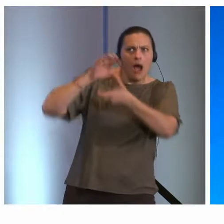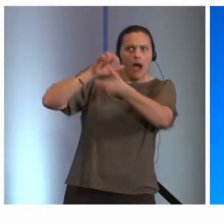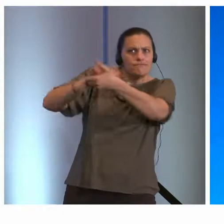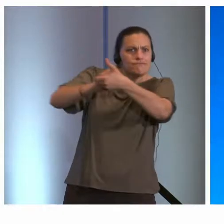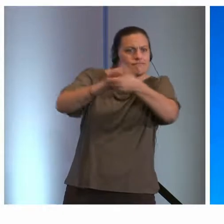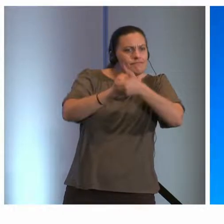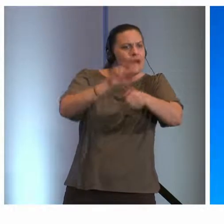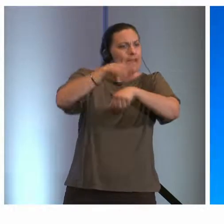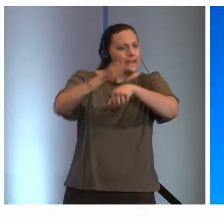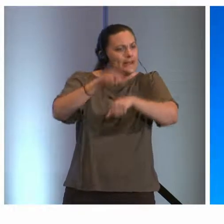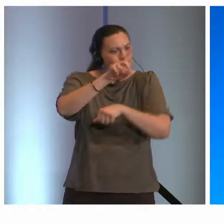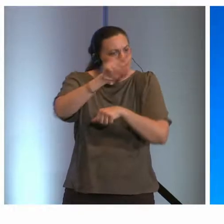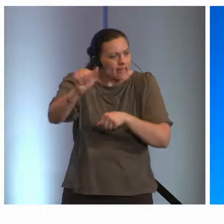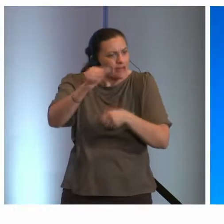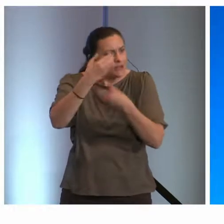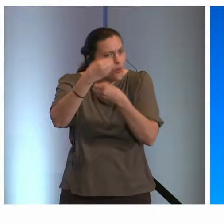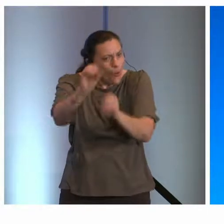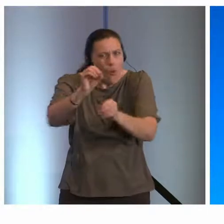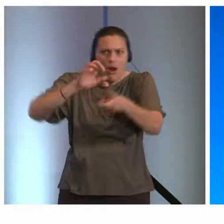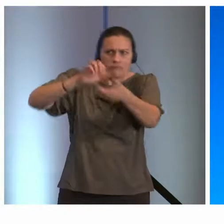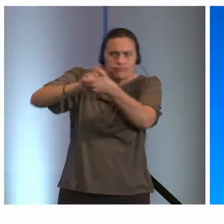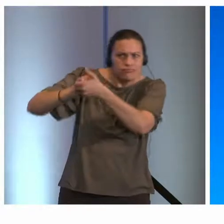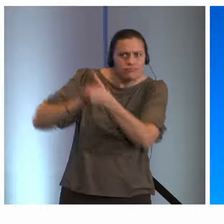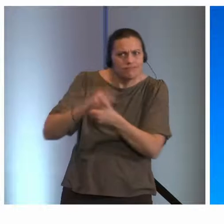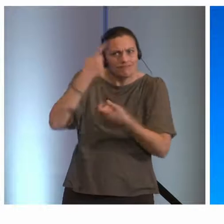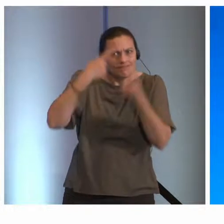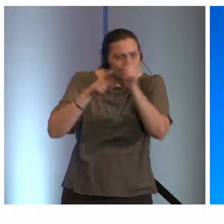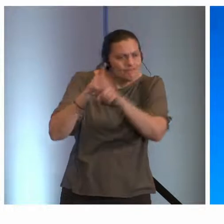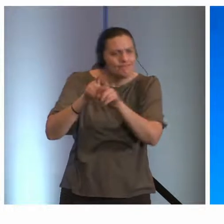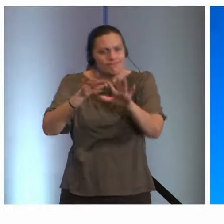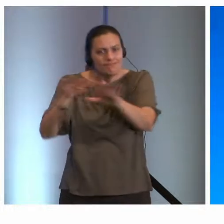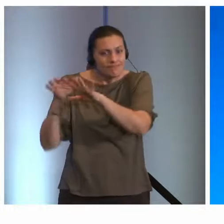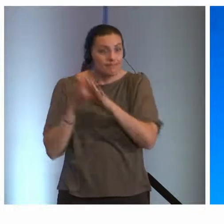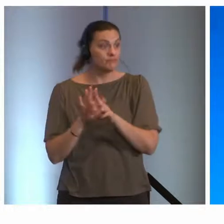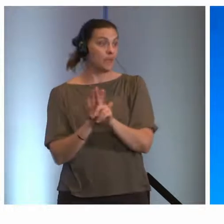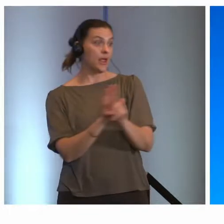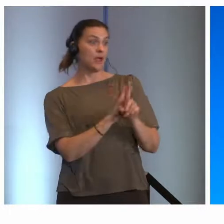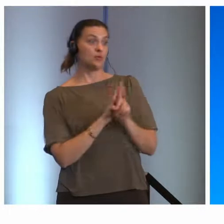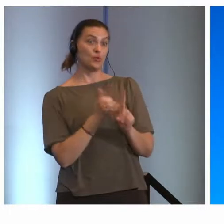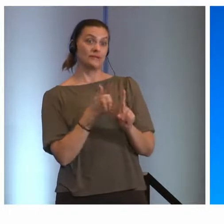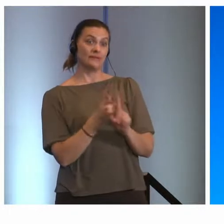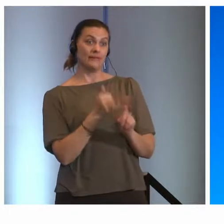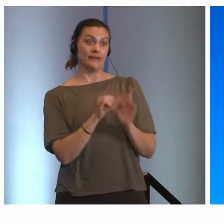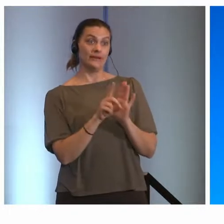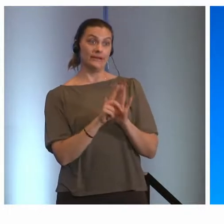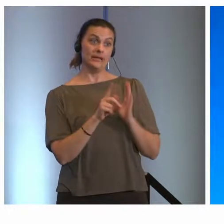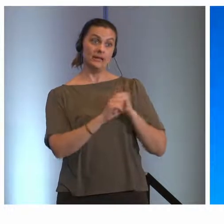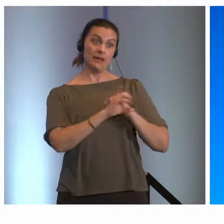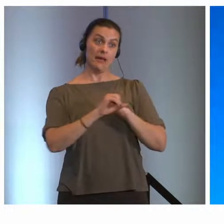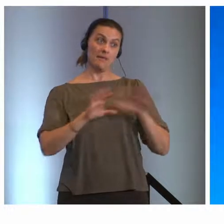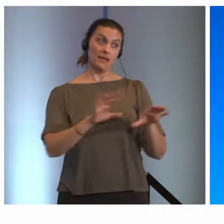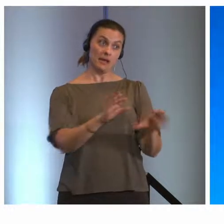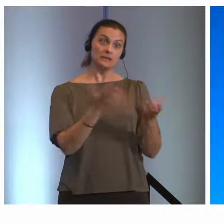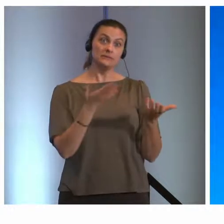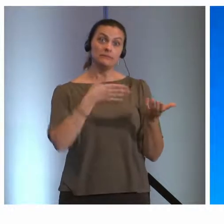business networking groups. You've all built strategic alliances with national disability organizations.